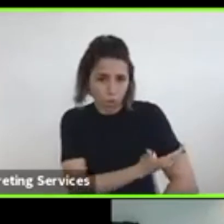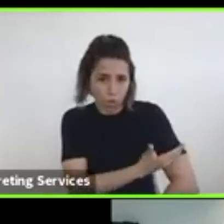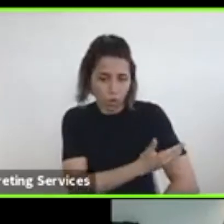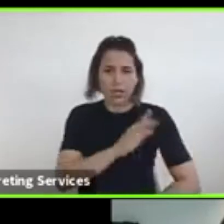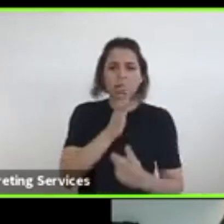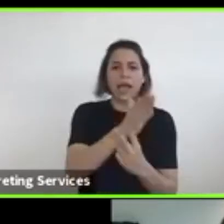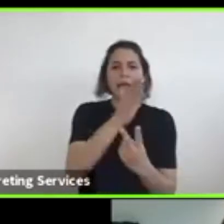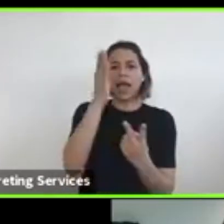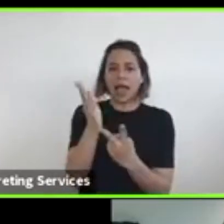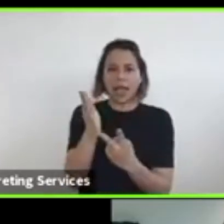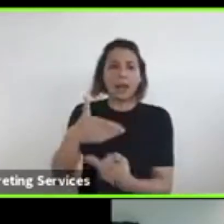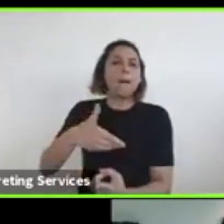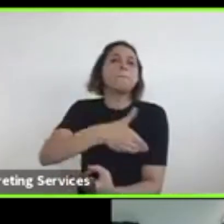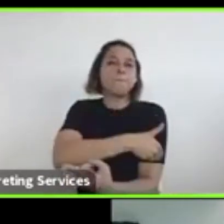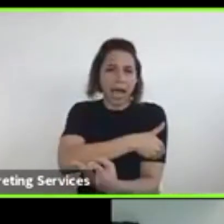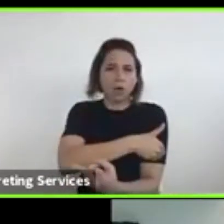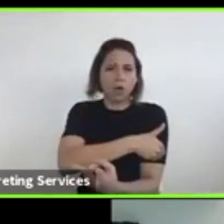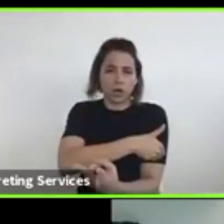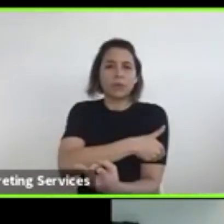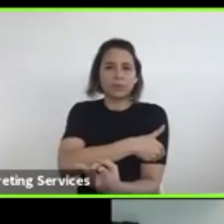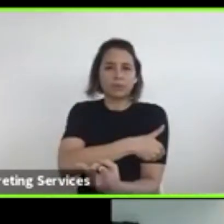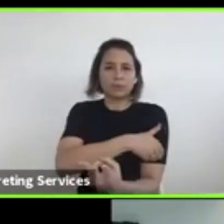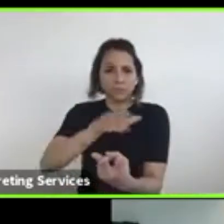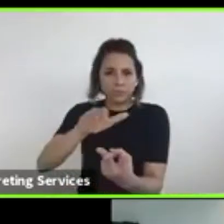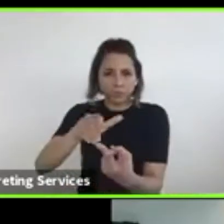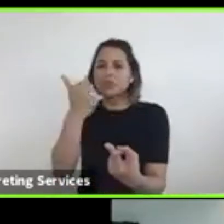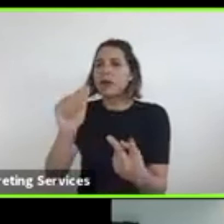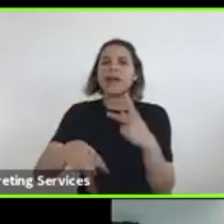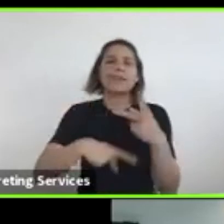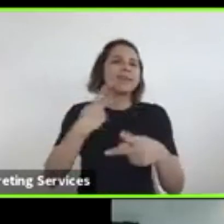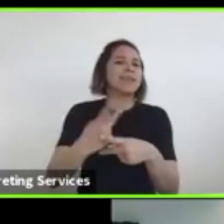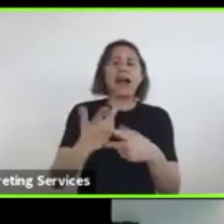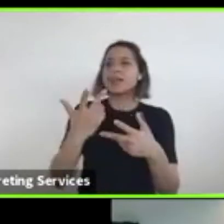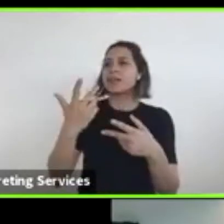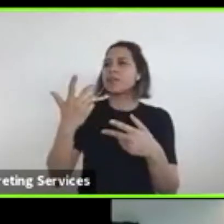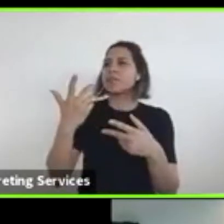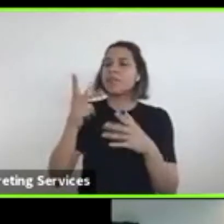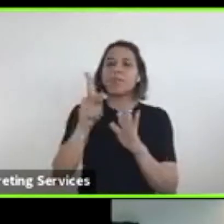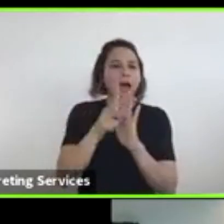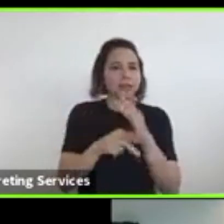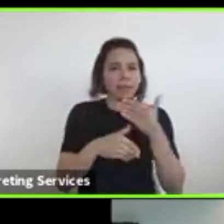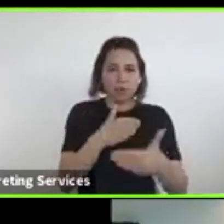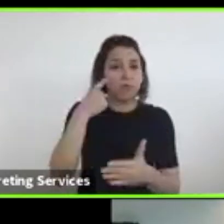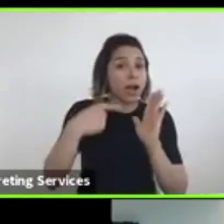POWER, TO ANY GIVEN PRACTICE, WHETHER THAT'S AN EMPLOYEE HANDBOOK, OR WHETHER THAT IS,